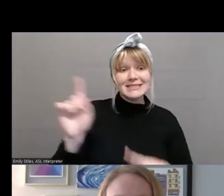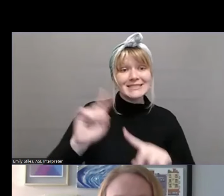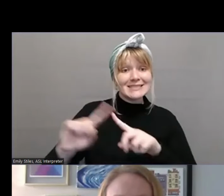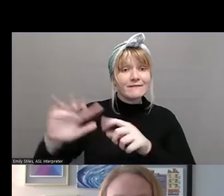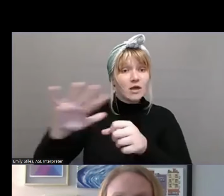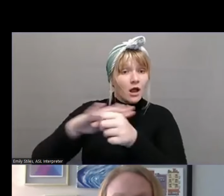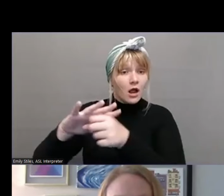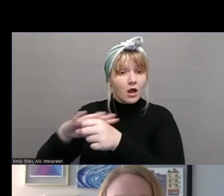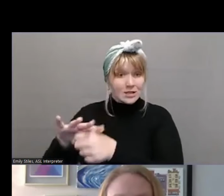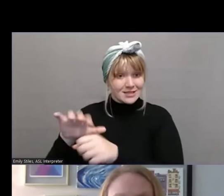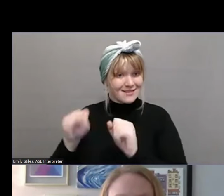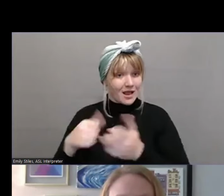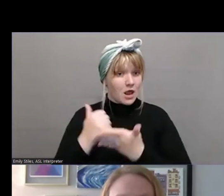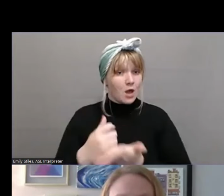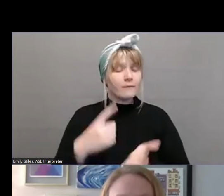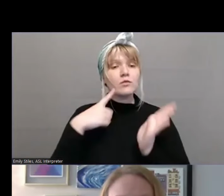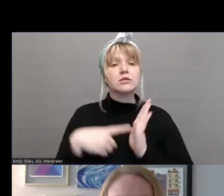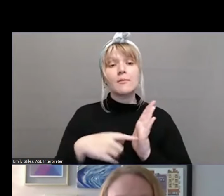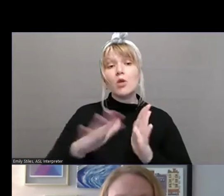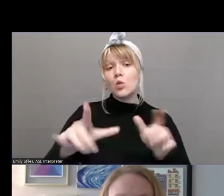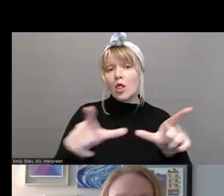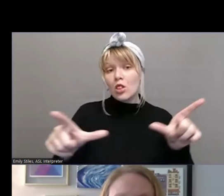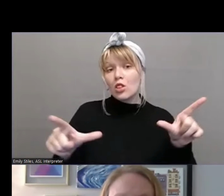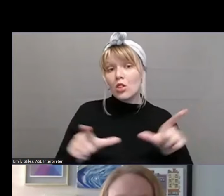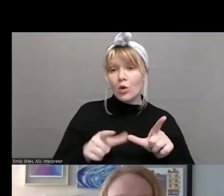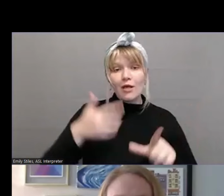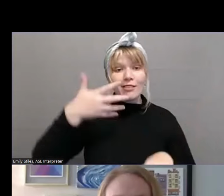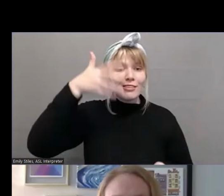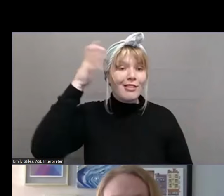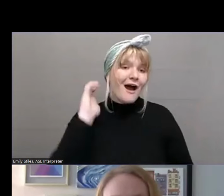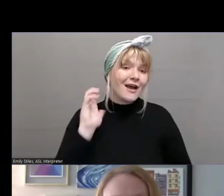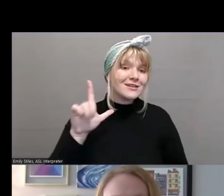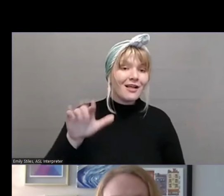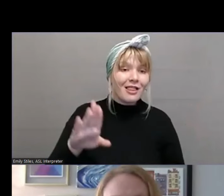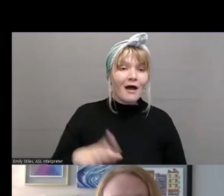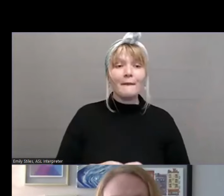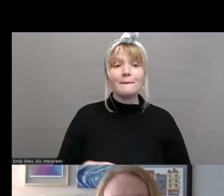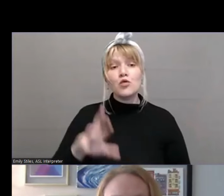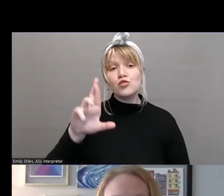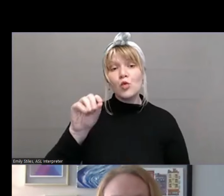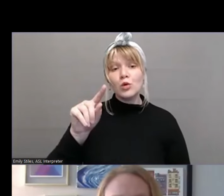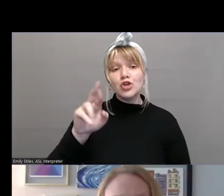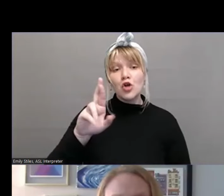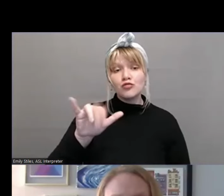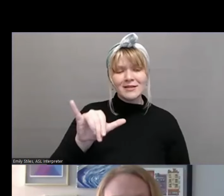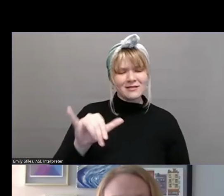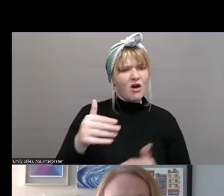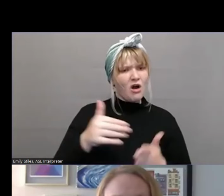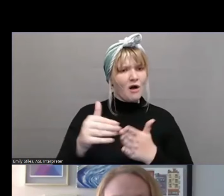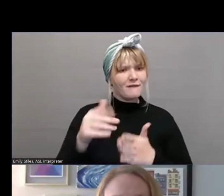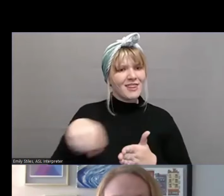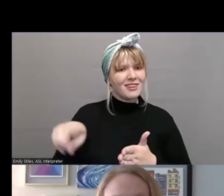So, your local Lions Club, rotary, a lot of times they have community projects like this